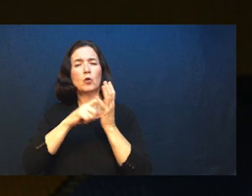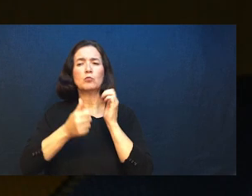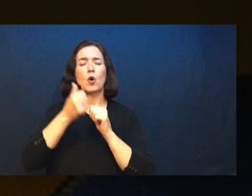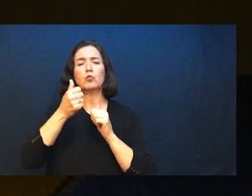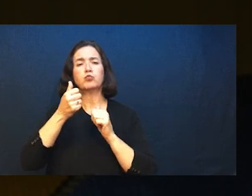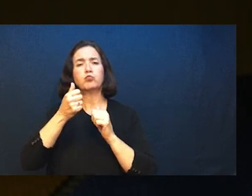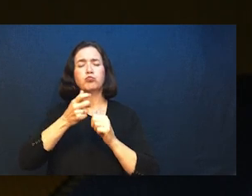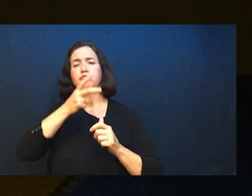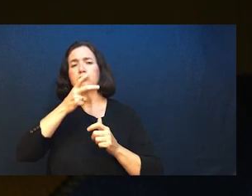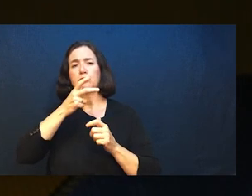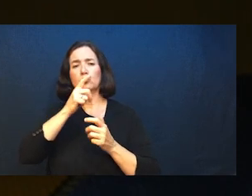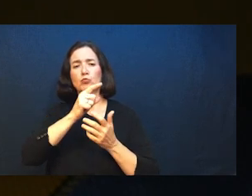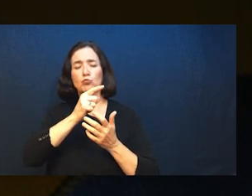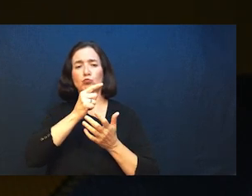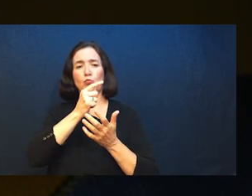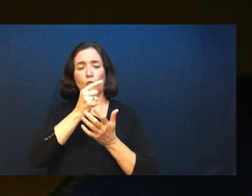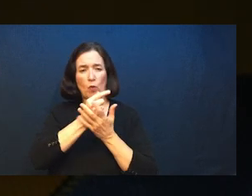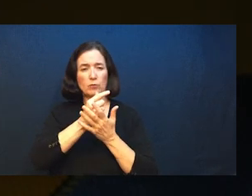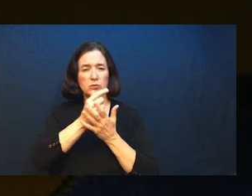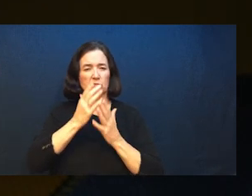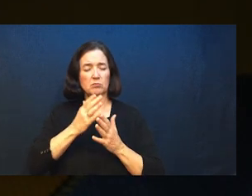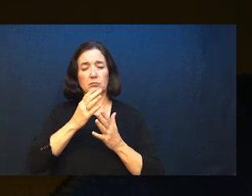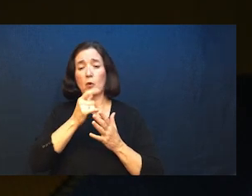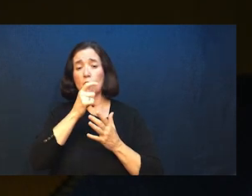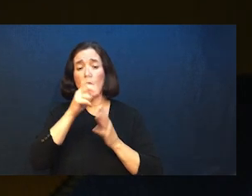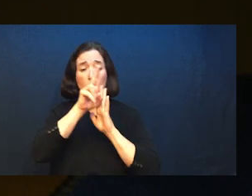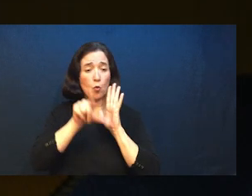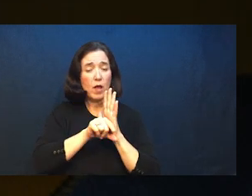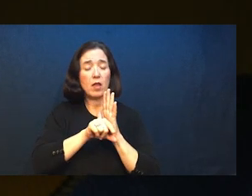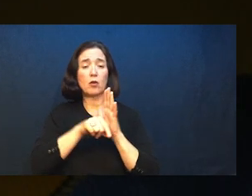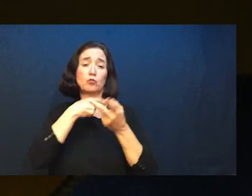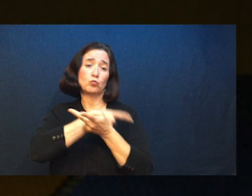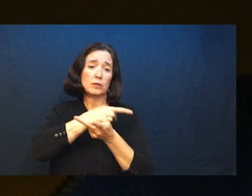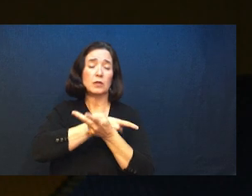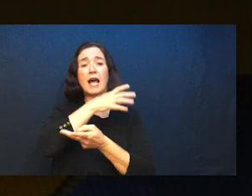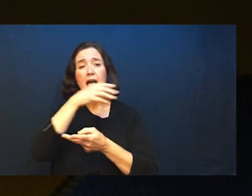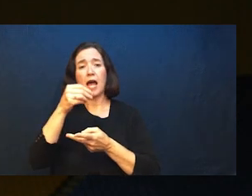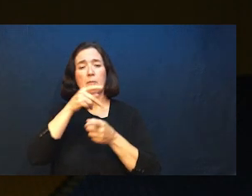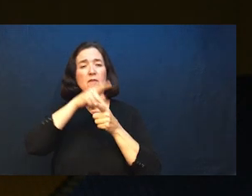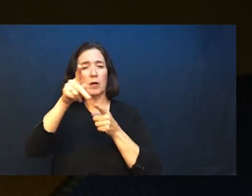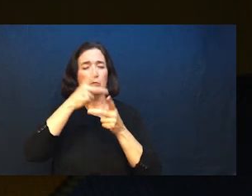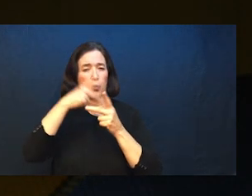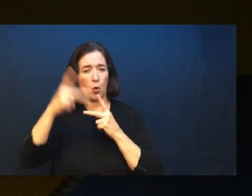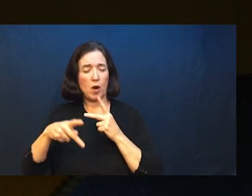the university's most notable graduates from undergraduate, graduate, and professional programs.